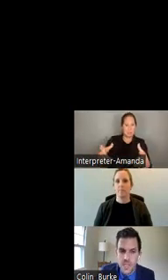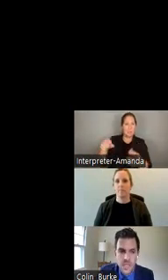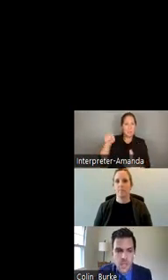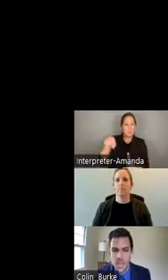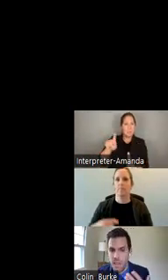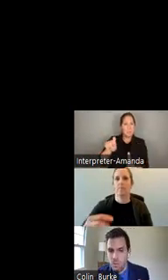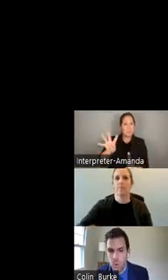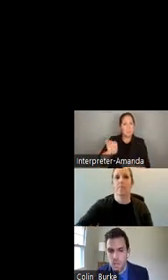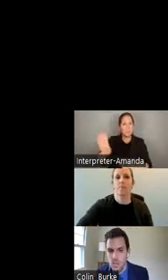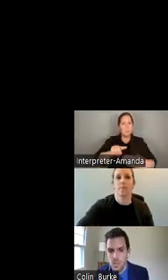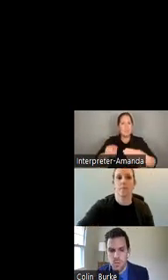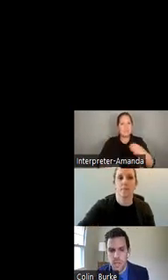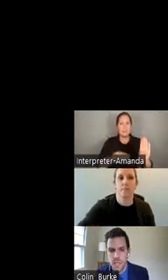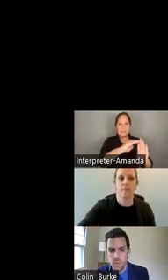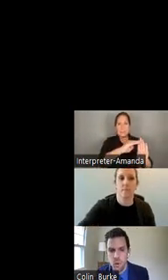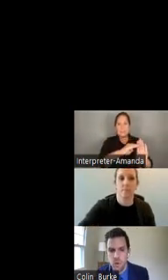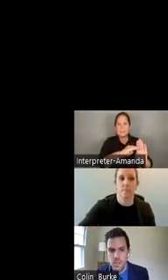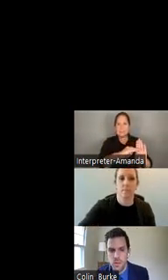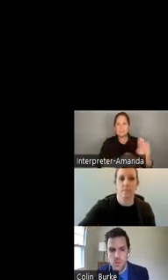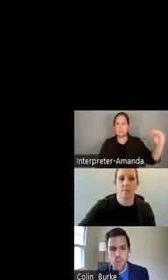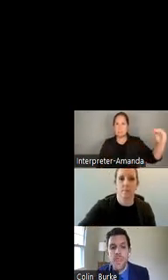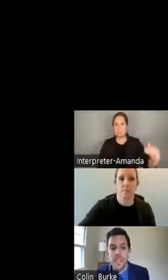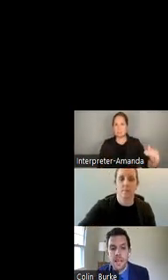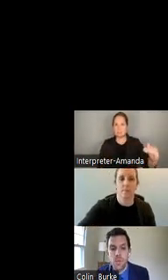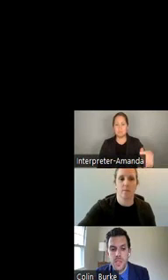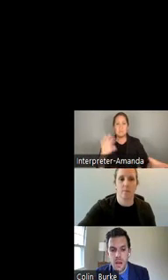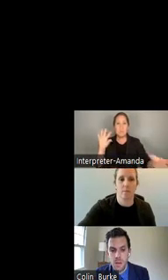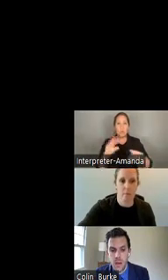can see here again reporting on just the rates of overall disorders one thing that was not on that